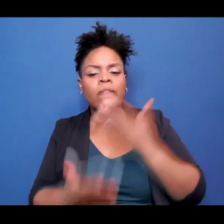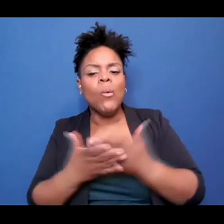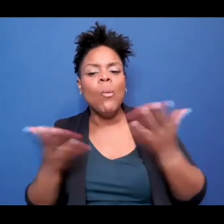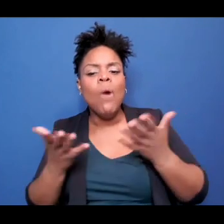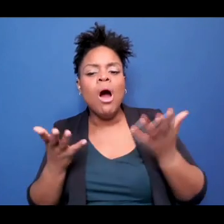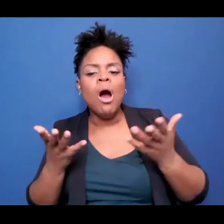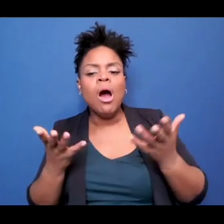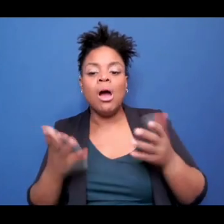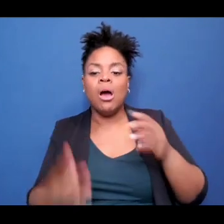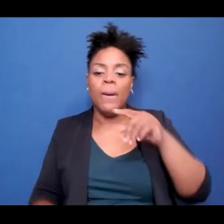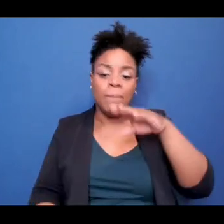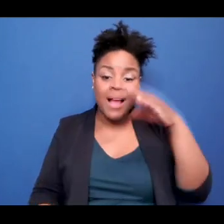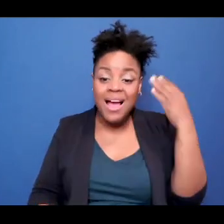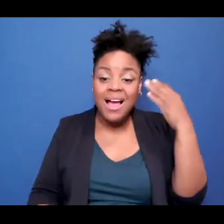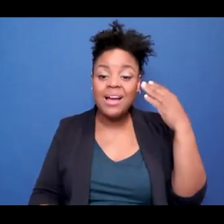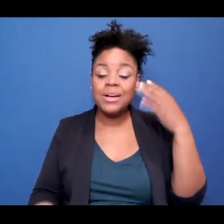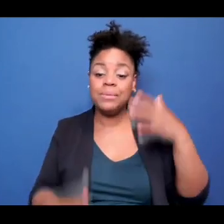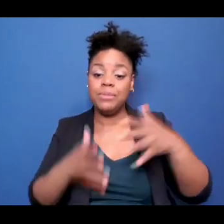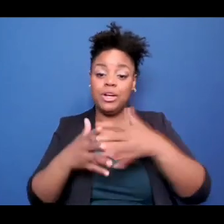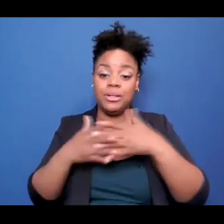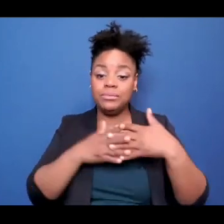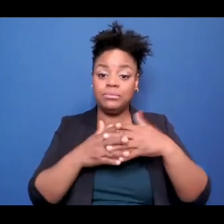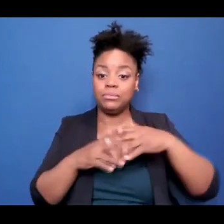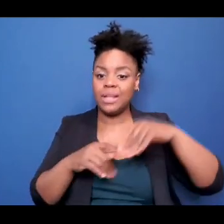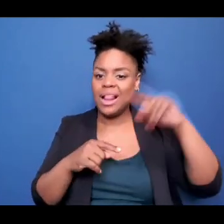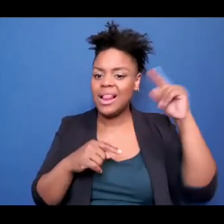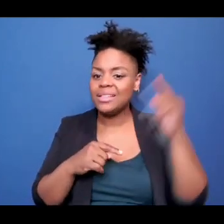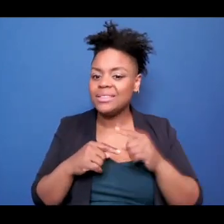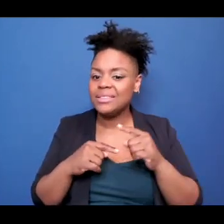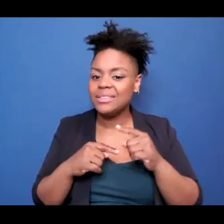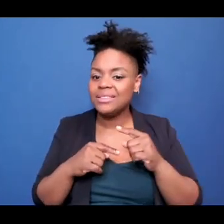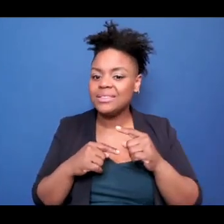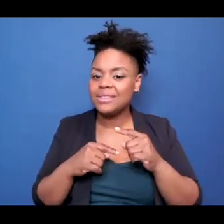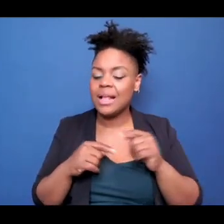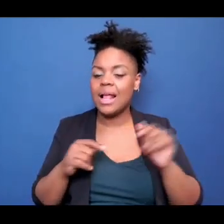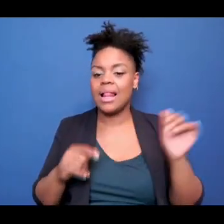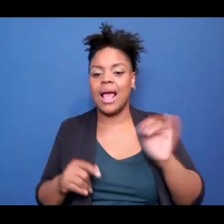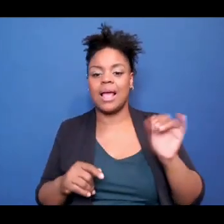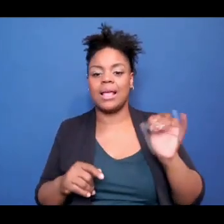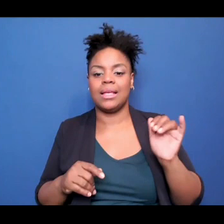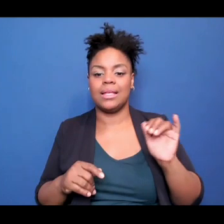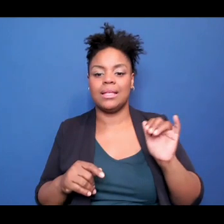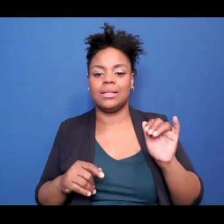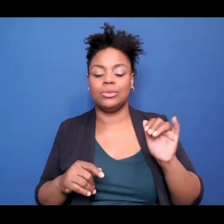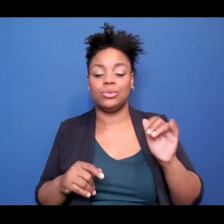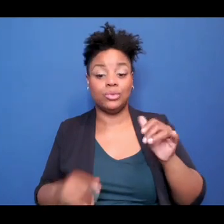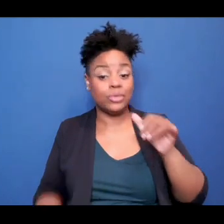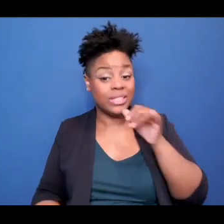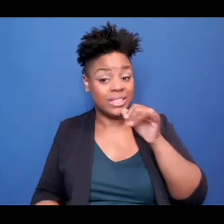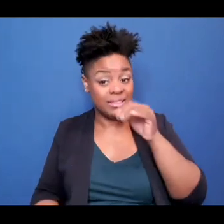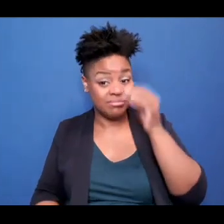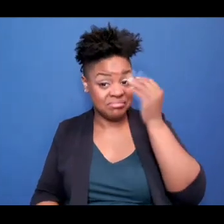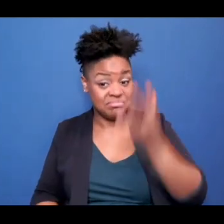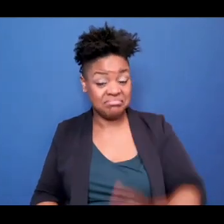CONSISTENTLY SHOWN THAT COMPARED TO WHITE COUNTERPARTS BLACK AMERICANS ARE LESS LIKELY TO DRINK, SO THIS DATA FOR ADULTS